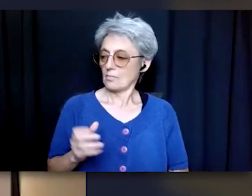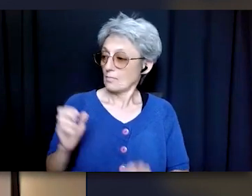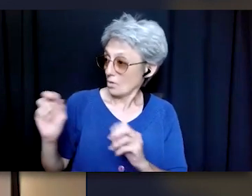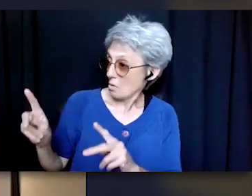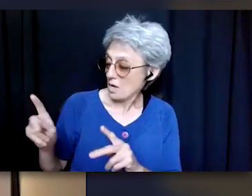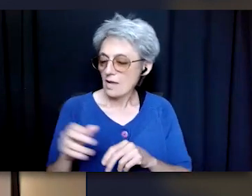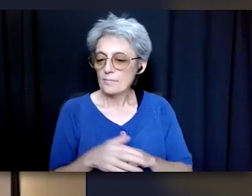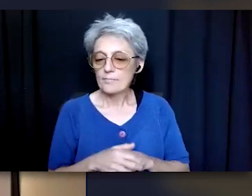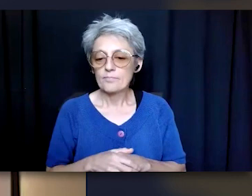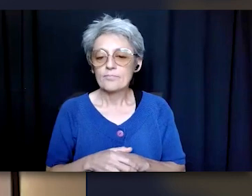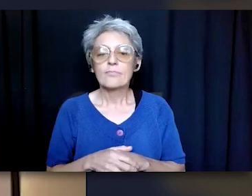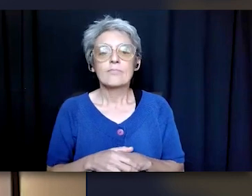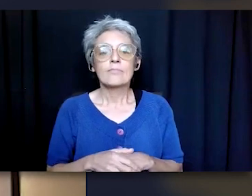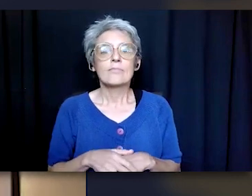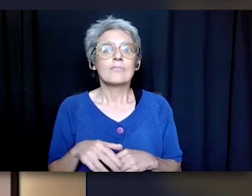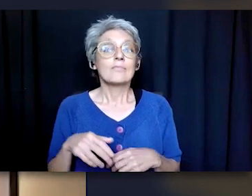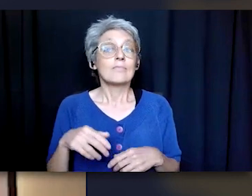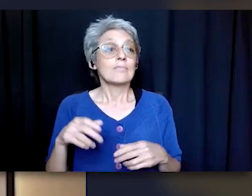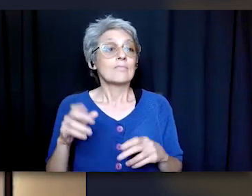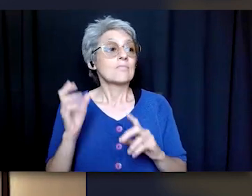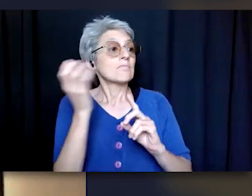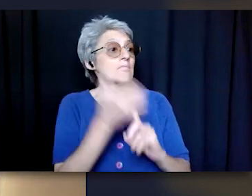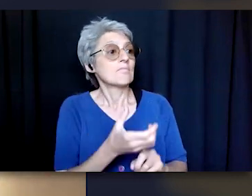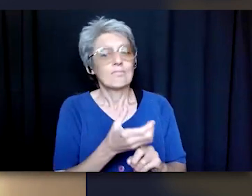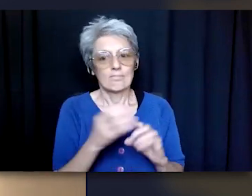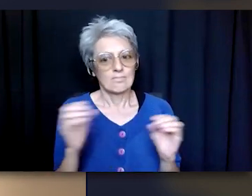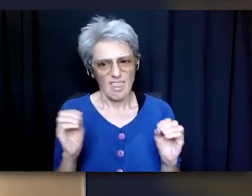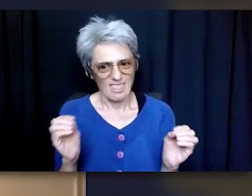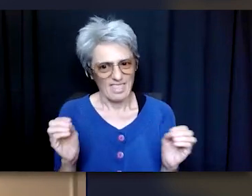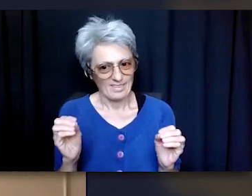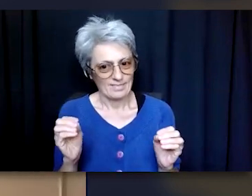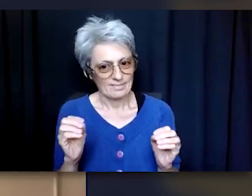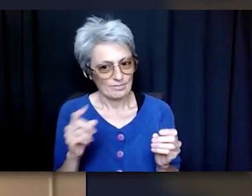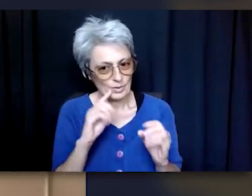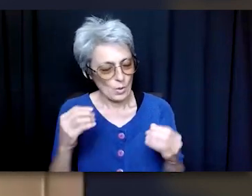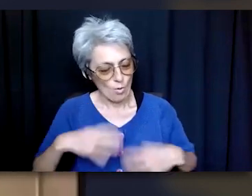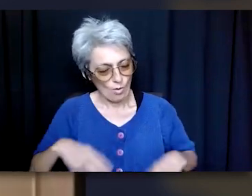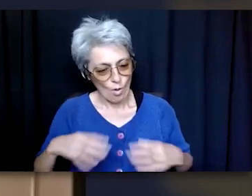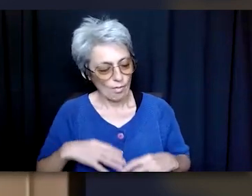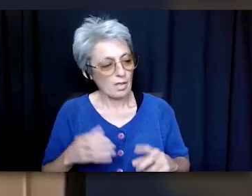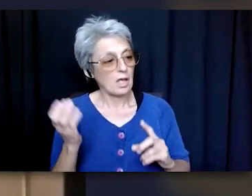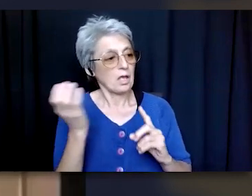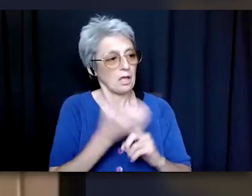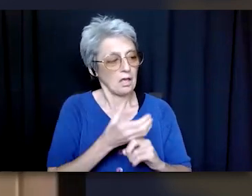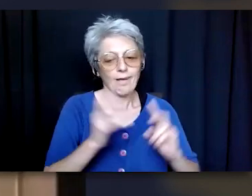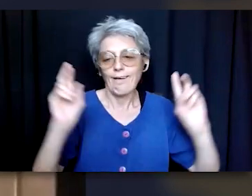out he wanders into the other characters, who are the townspeople who are all lined up for